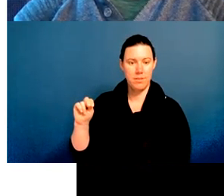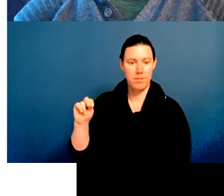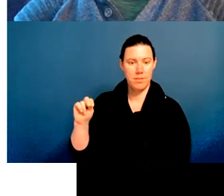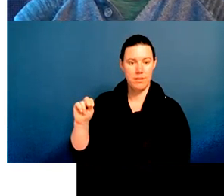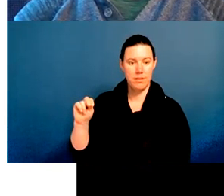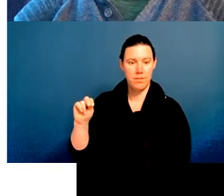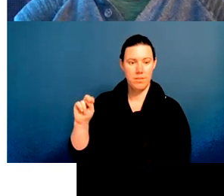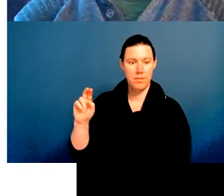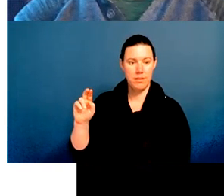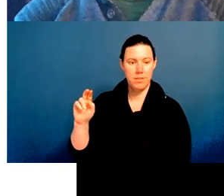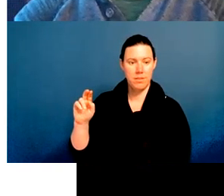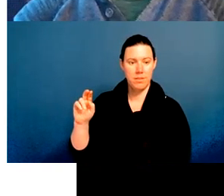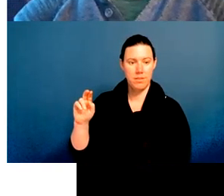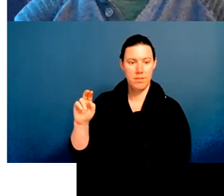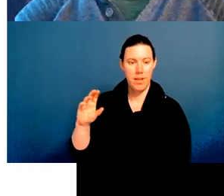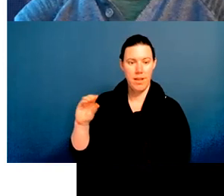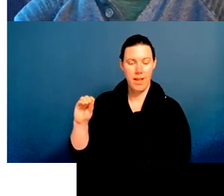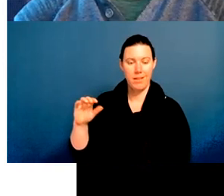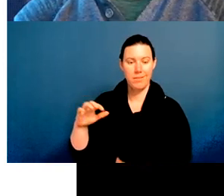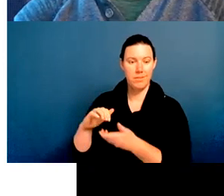of this land and water since time immemorial.